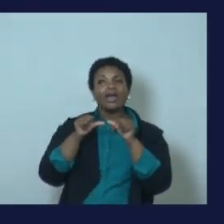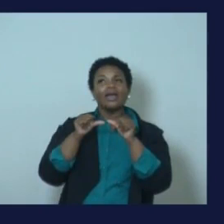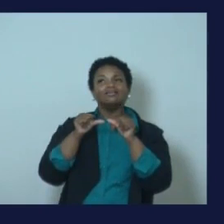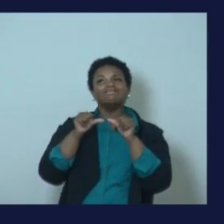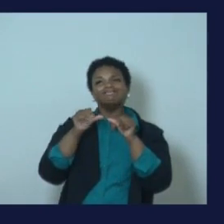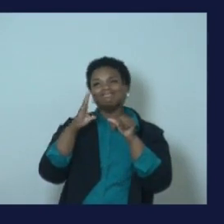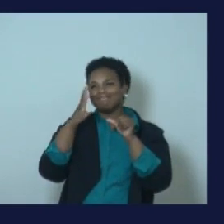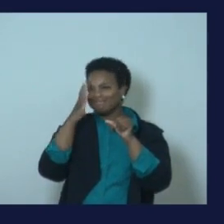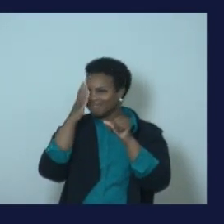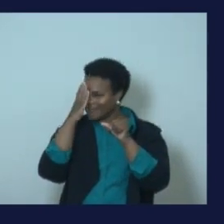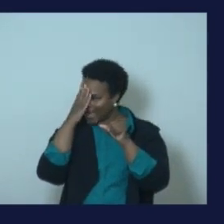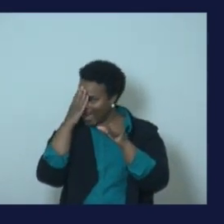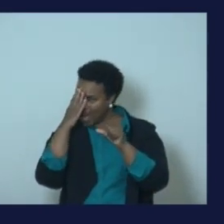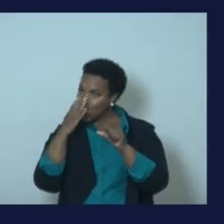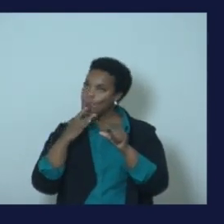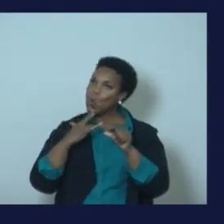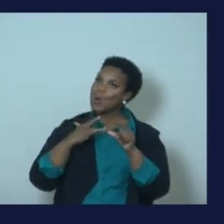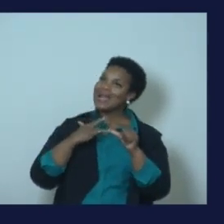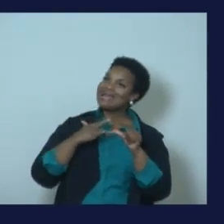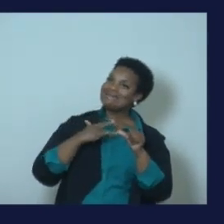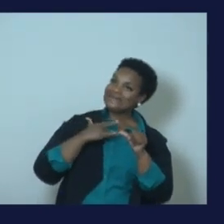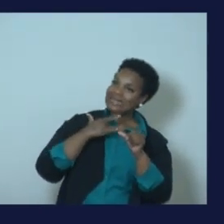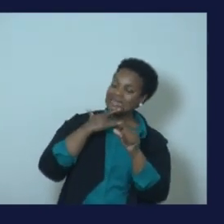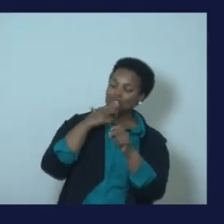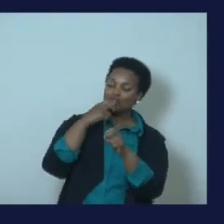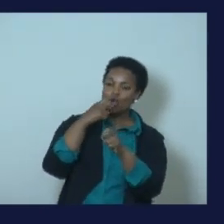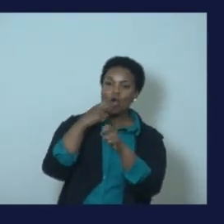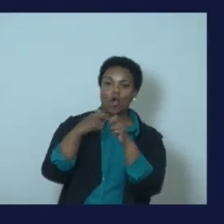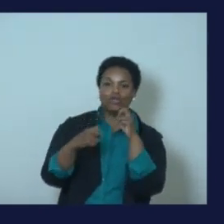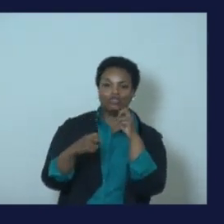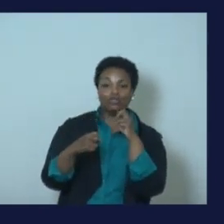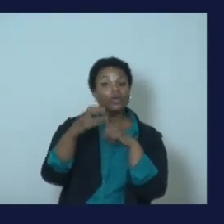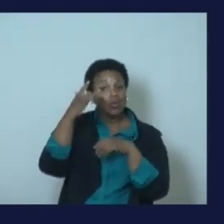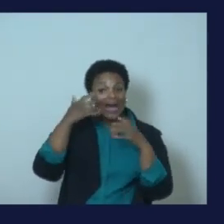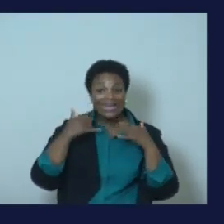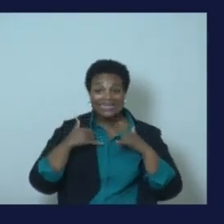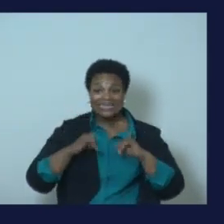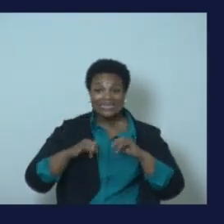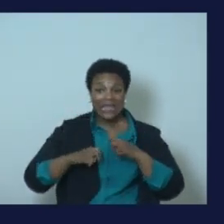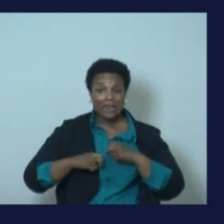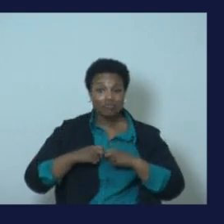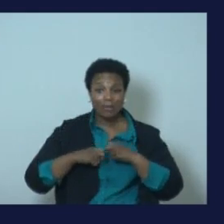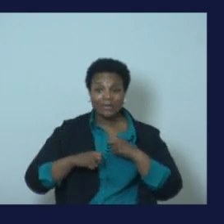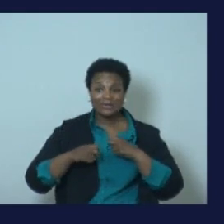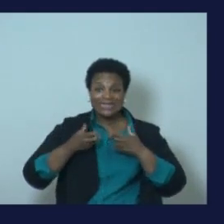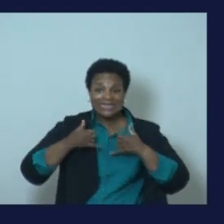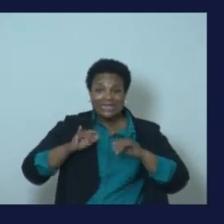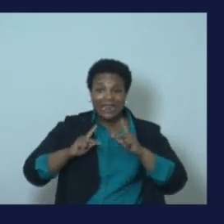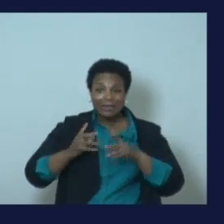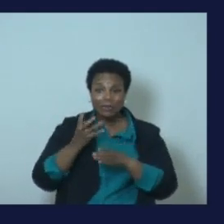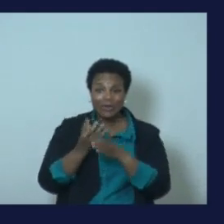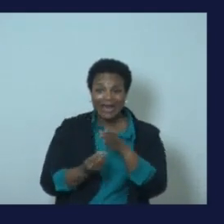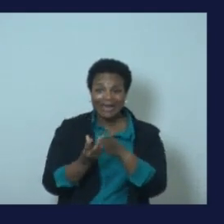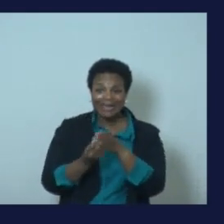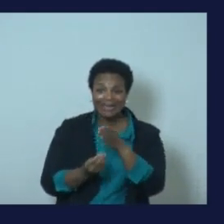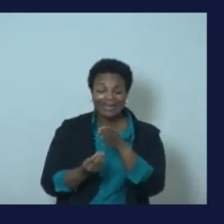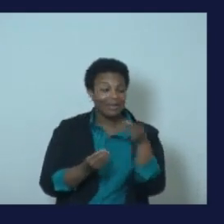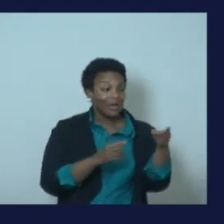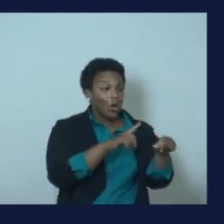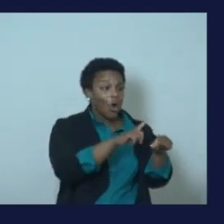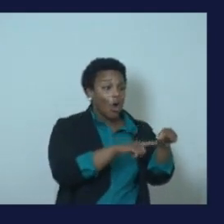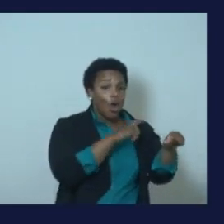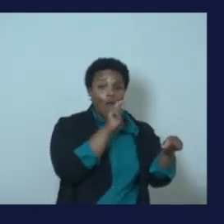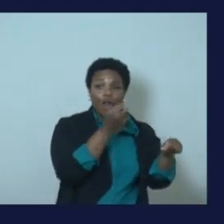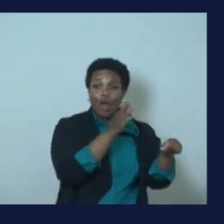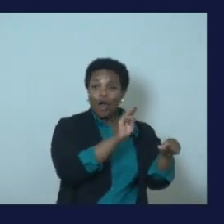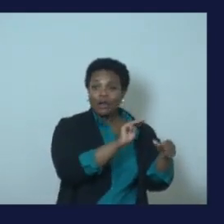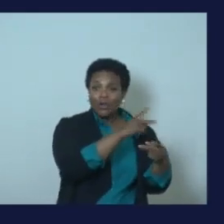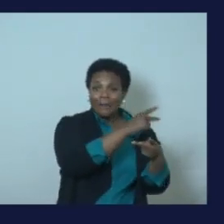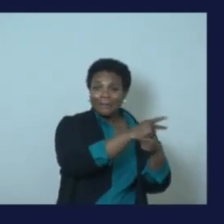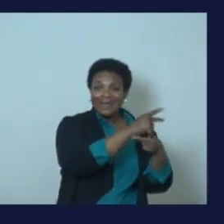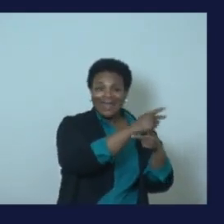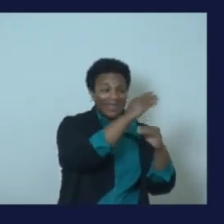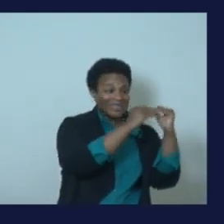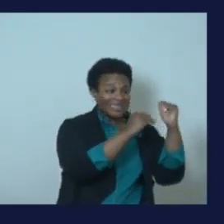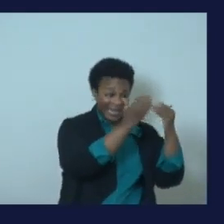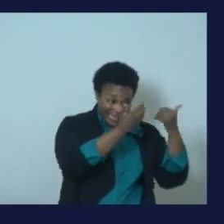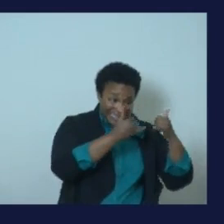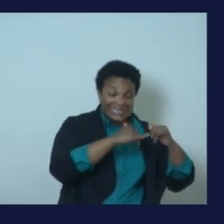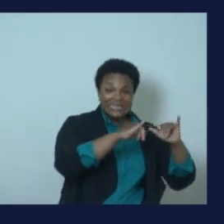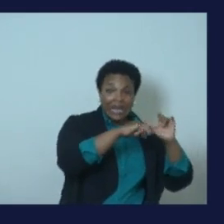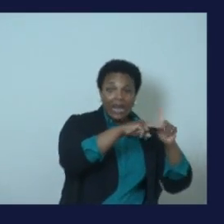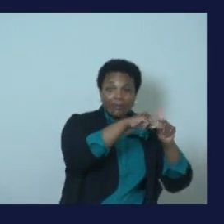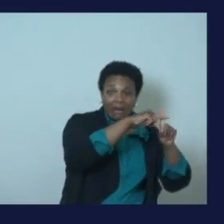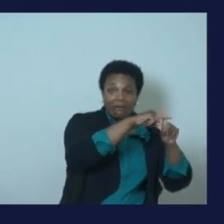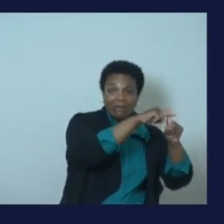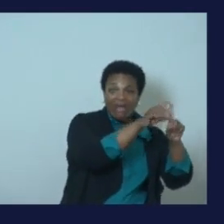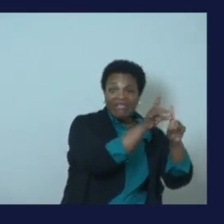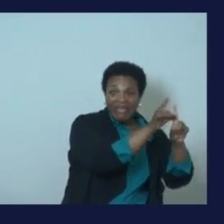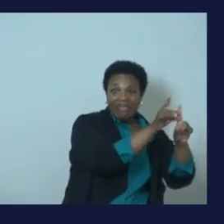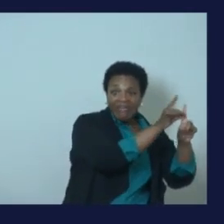YOUR PATIENCE YOUR DILIGENCE SOMETHING THAT’S NOW REALLY BEGINNING TO BE HARSH WHICH IS WE STILL HAVE ISSUES IN LONG-TERM CARE FACILITIES SECRETARY KUNKEL TALKED ABOUT